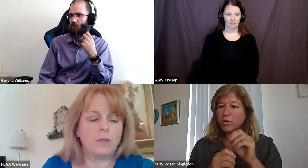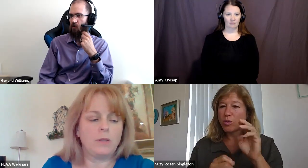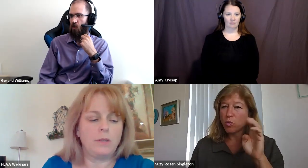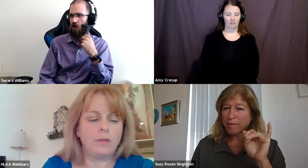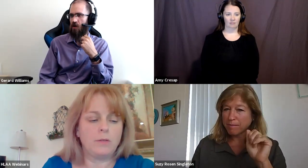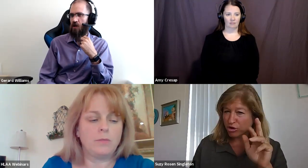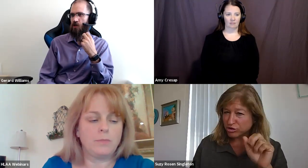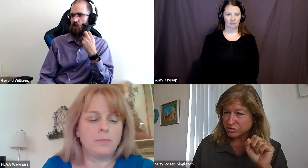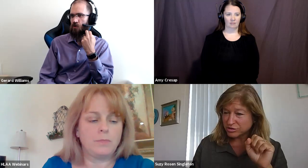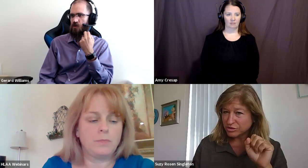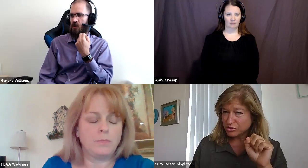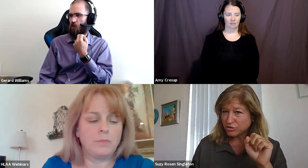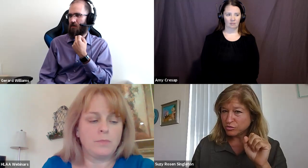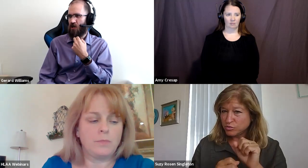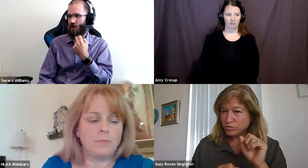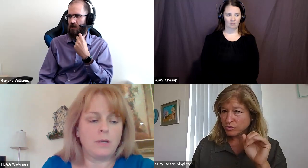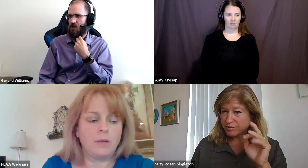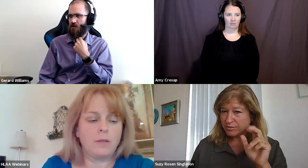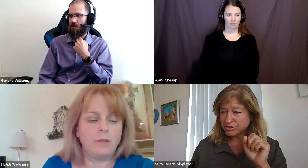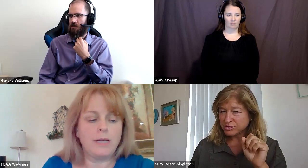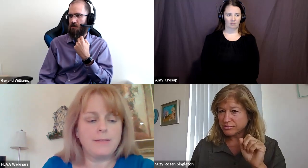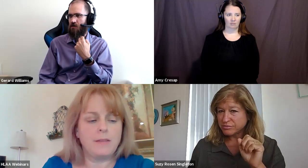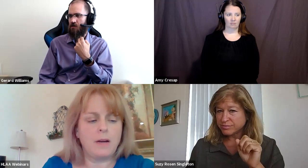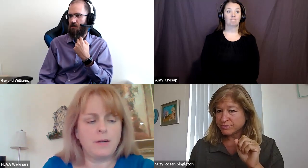for use with webinars? >> Yes.